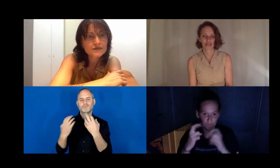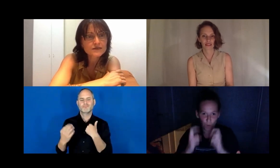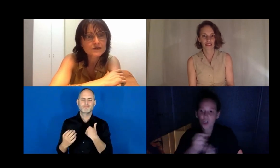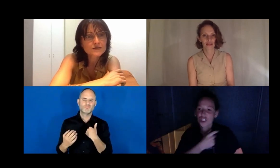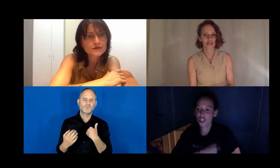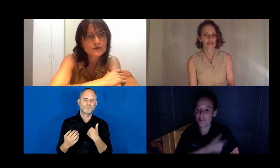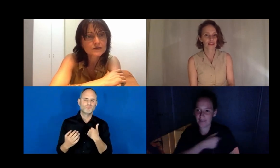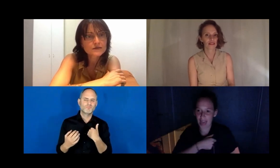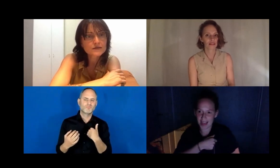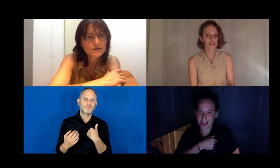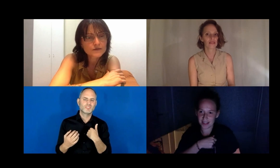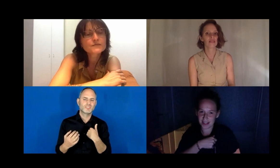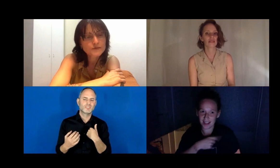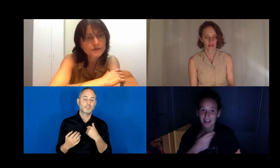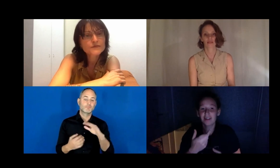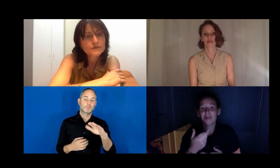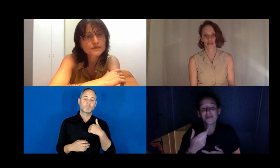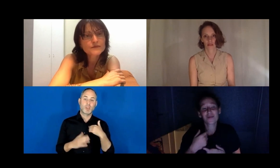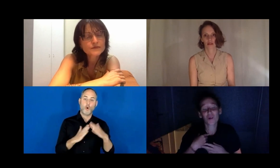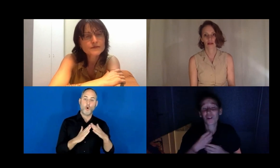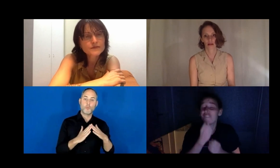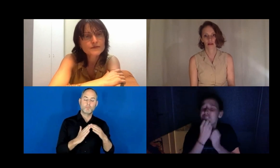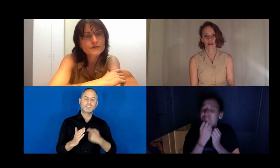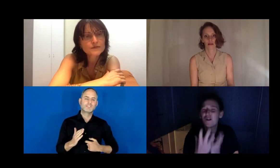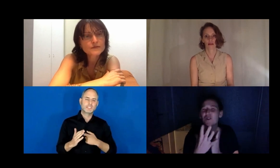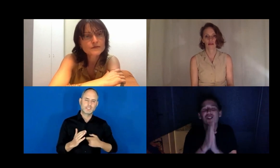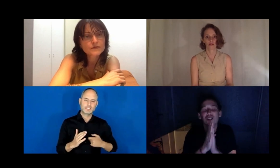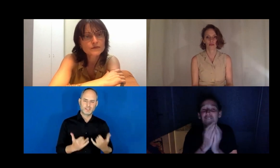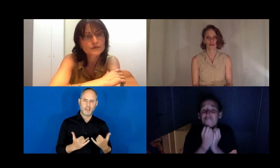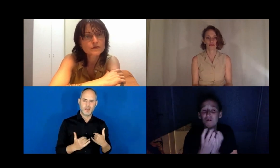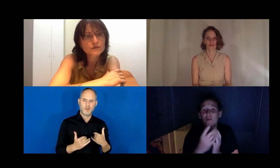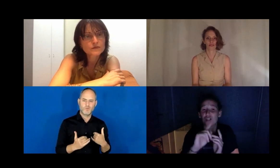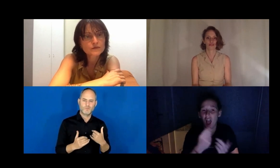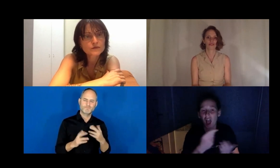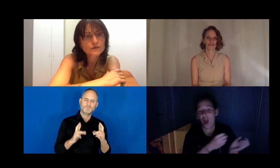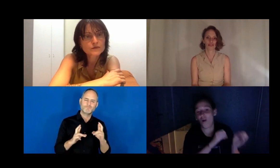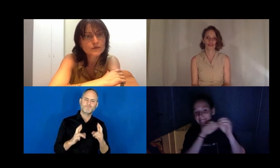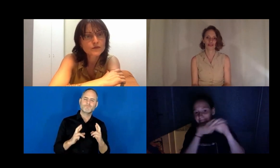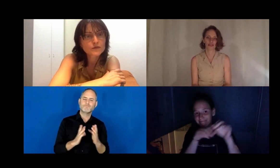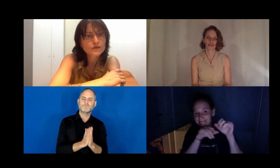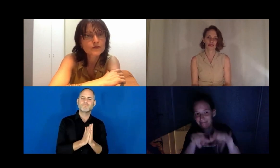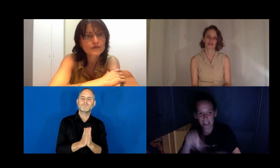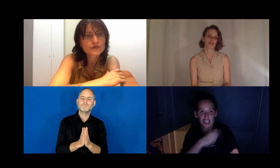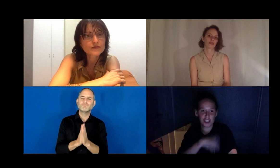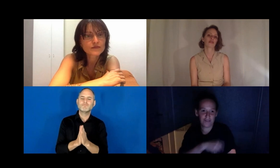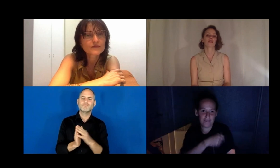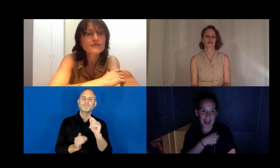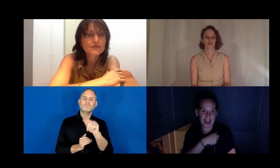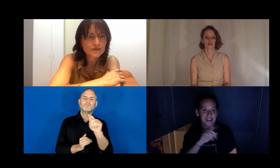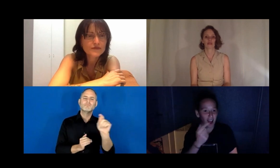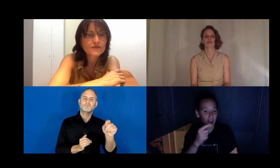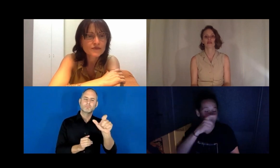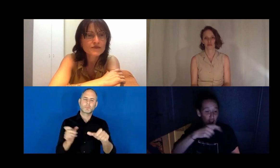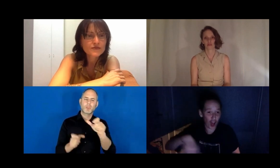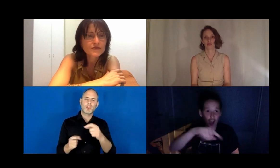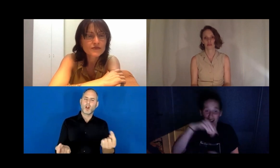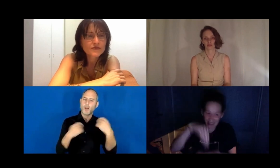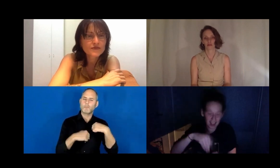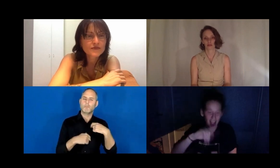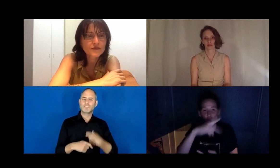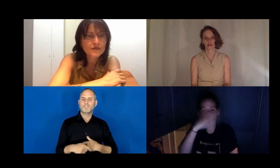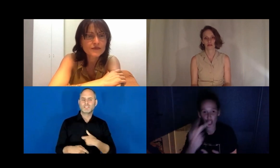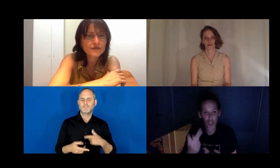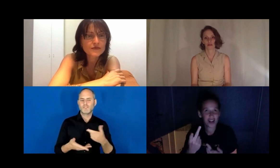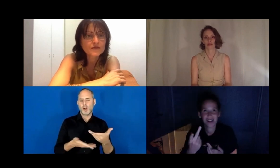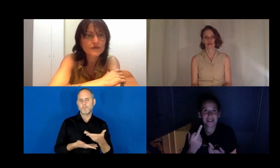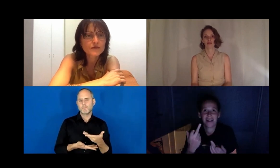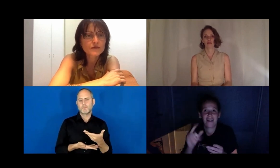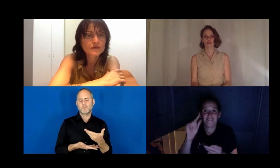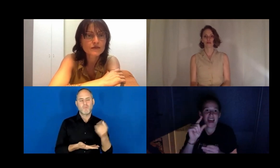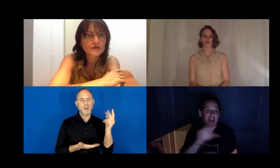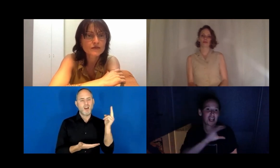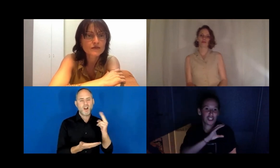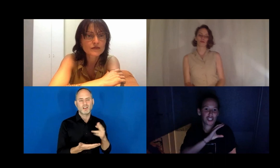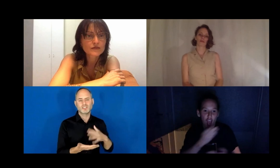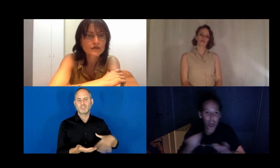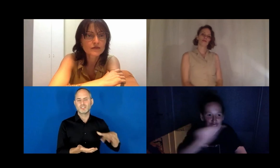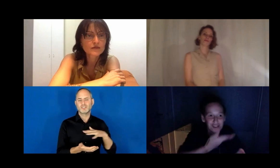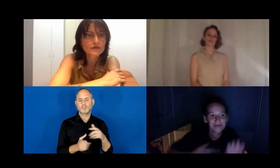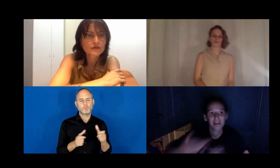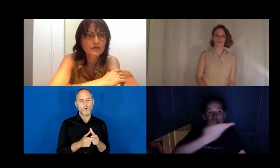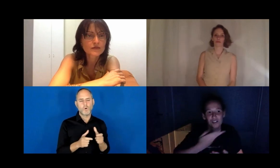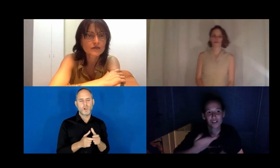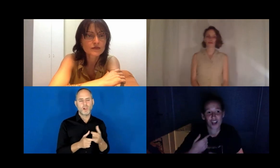I am living in Switzerland and I would really hope to have all your ideas and influences here in Switzerland.